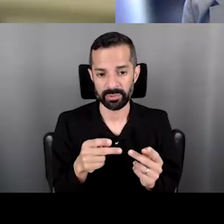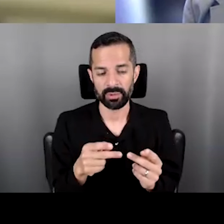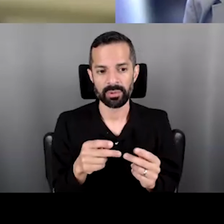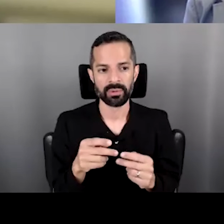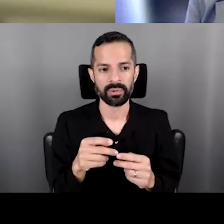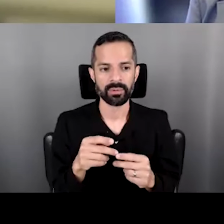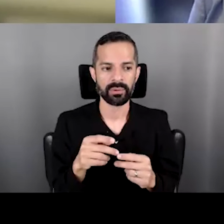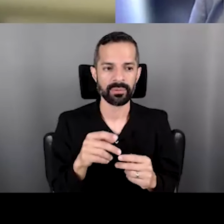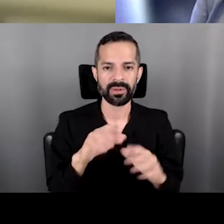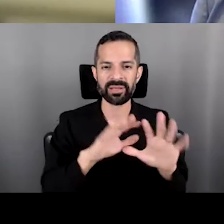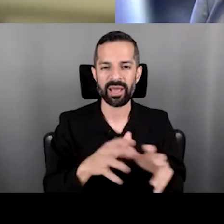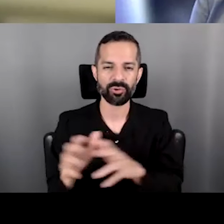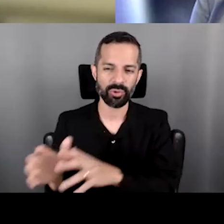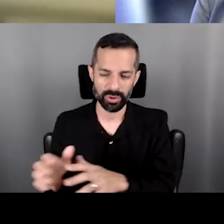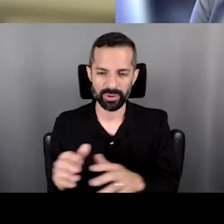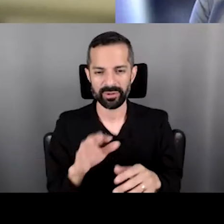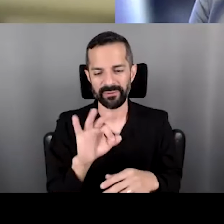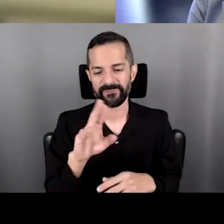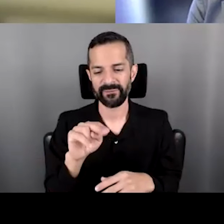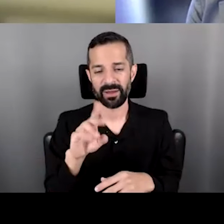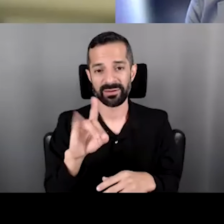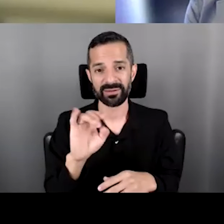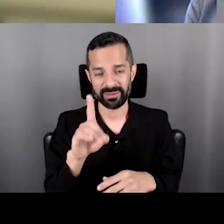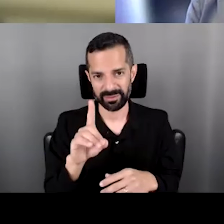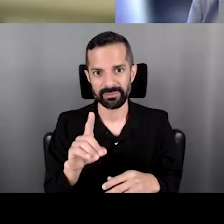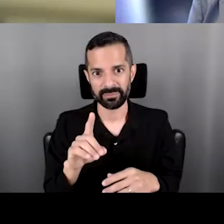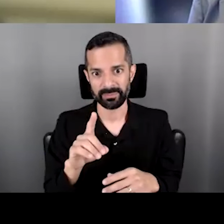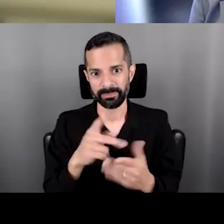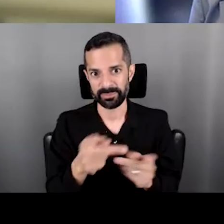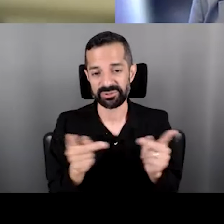that you will not necessarily see go through this entire cycle.